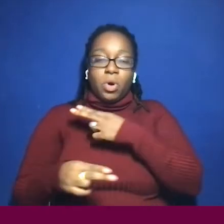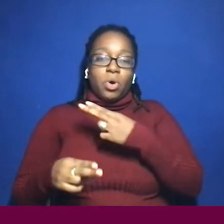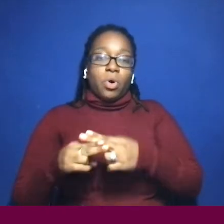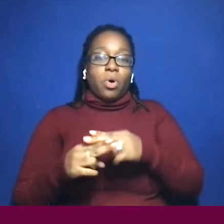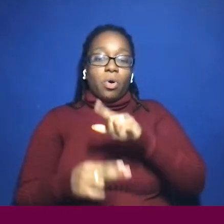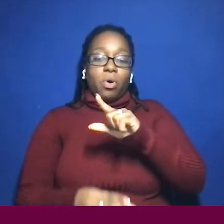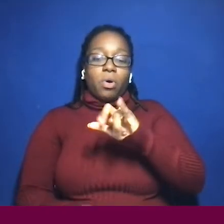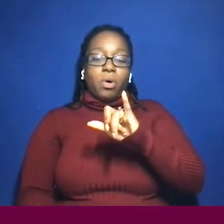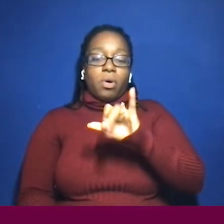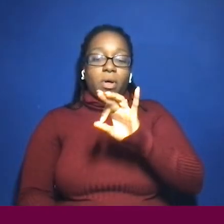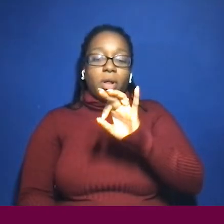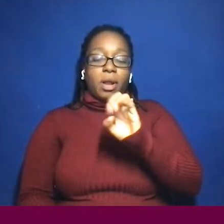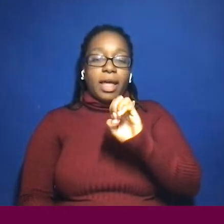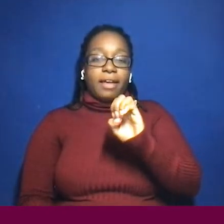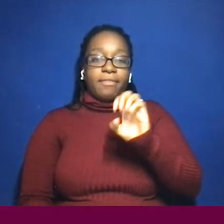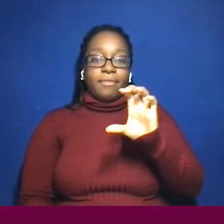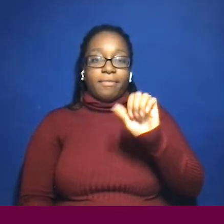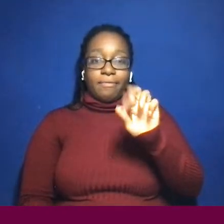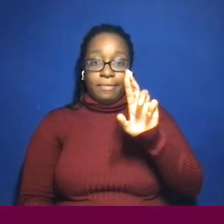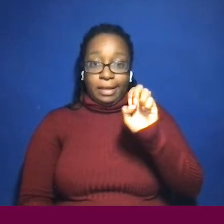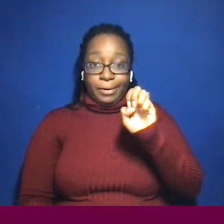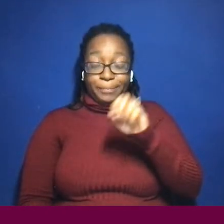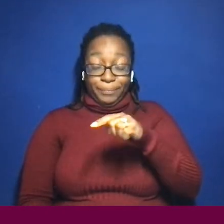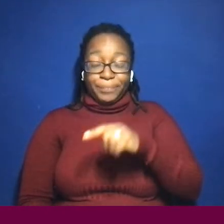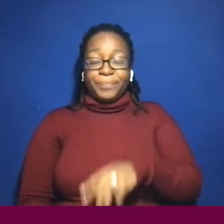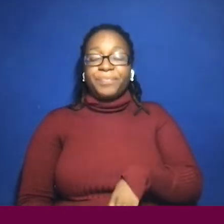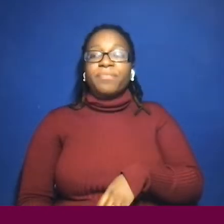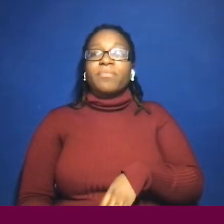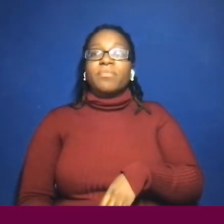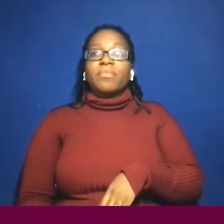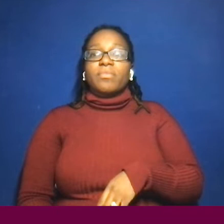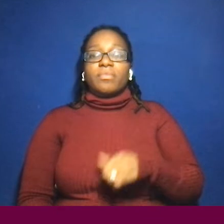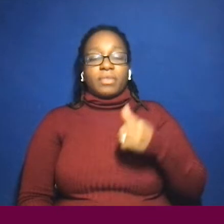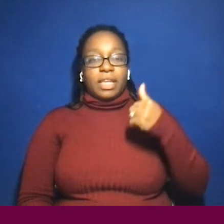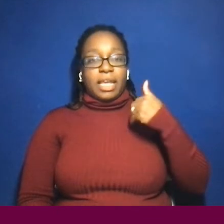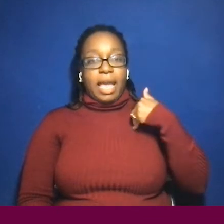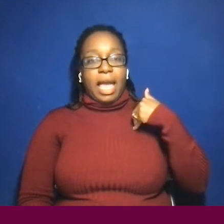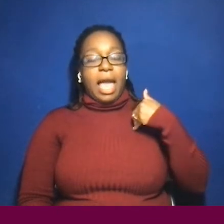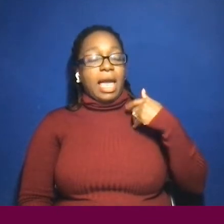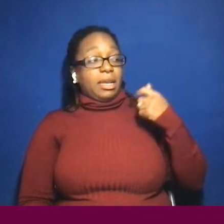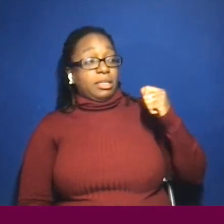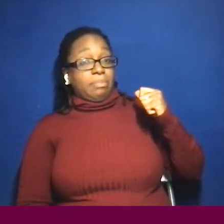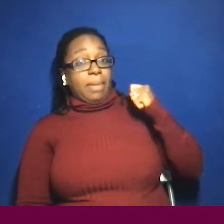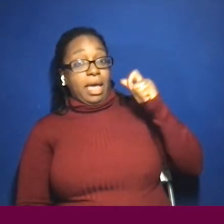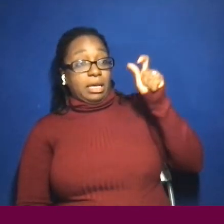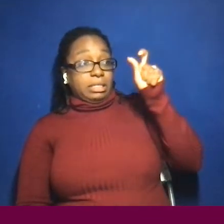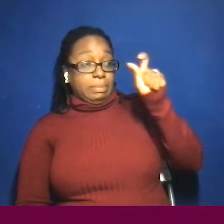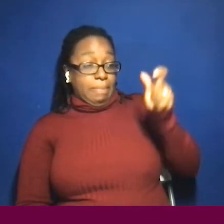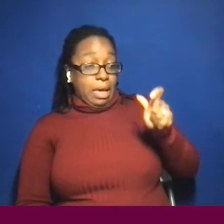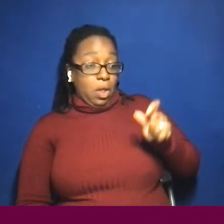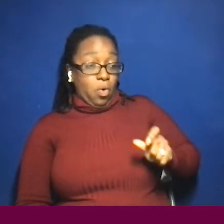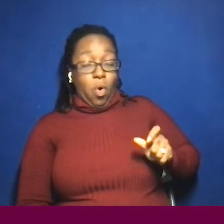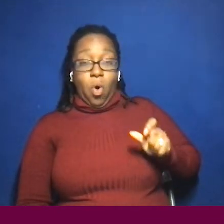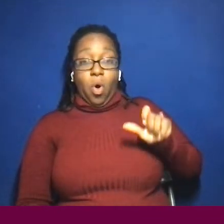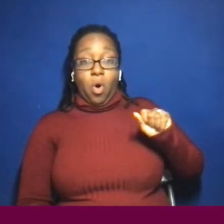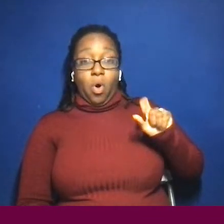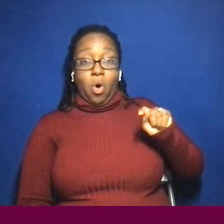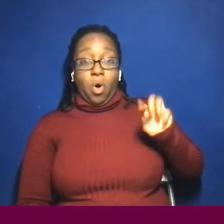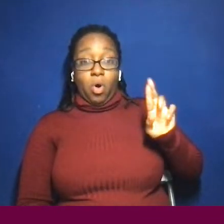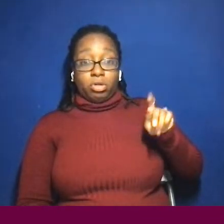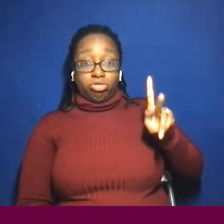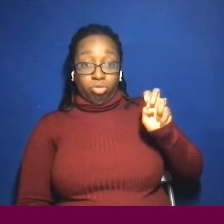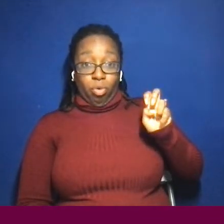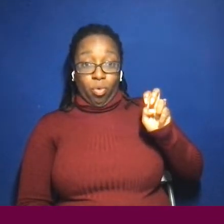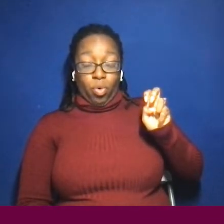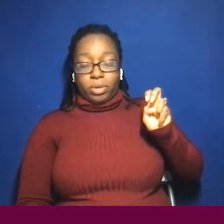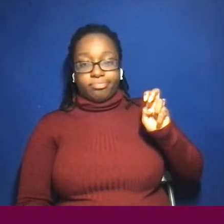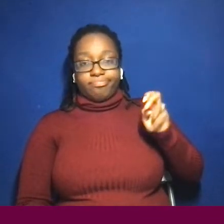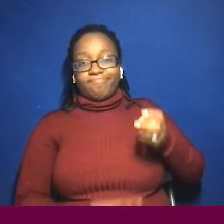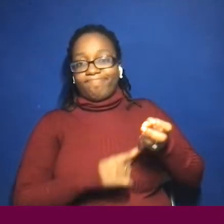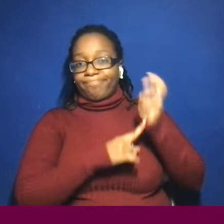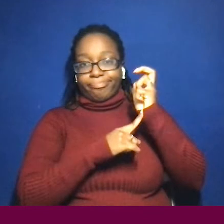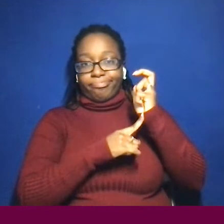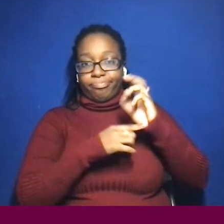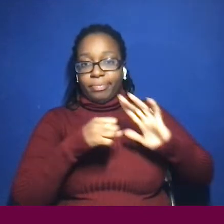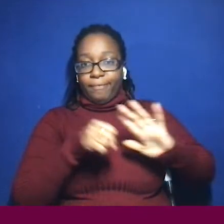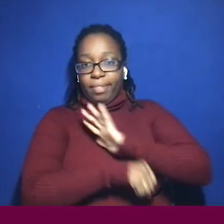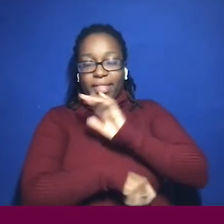And he had had a spinal cord stroke. So that left him not able to walk. And he was also morbidly